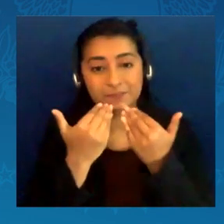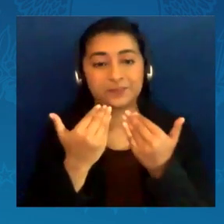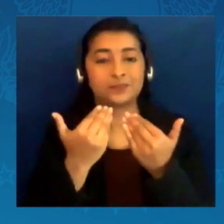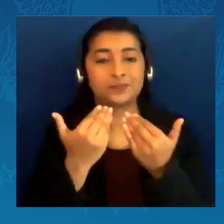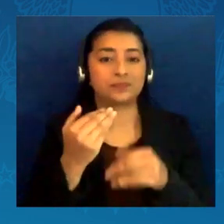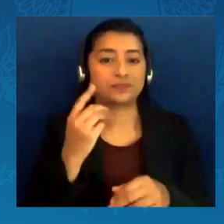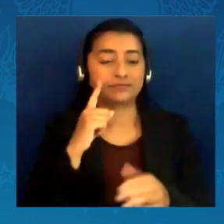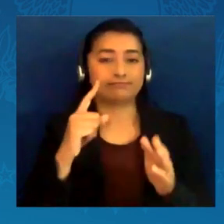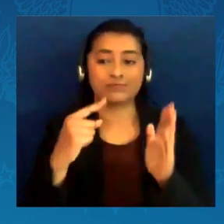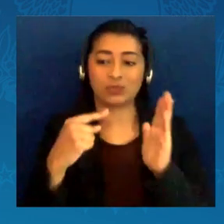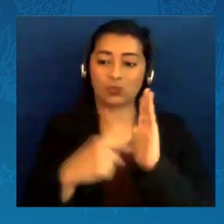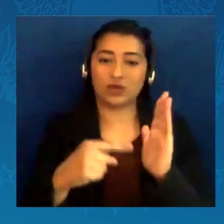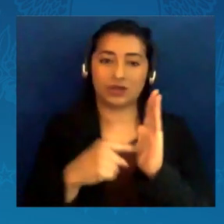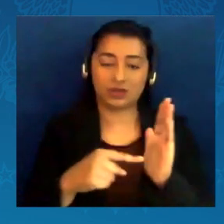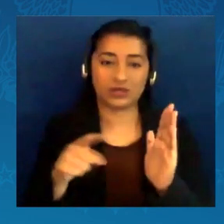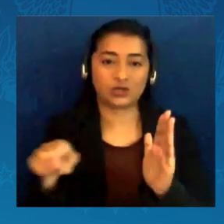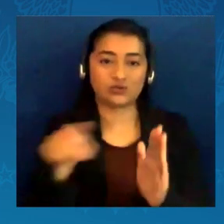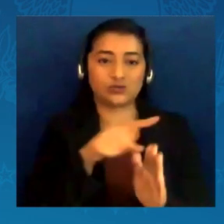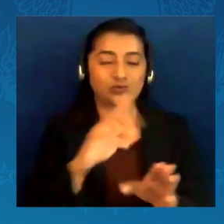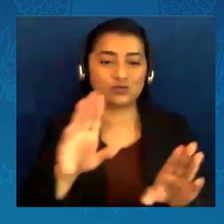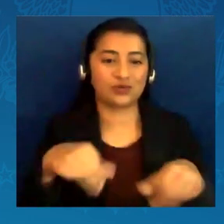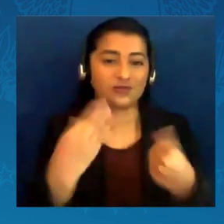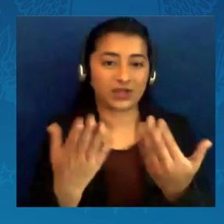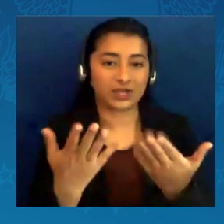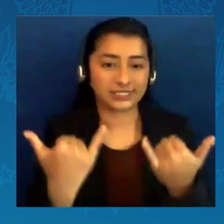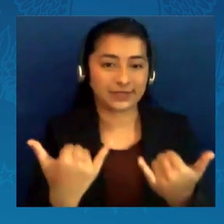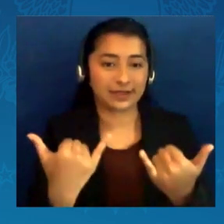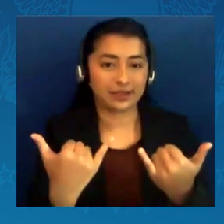that you have provided today about the role of our HBCUs --